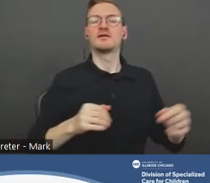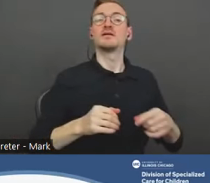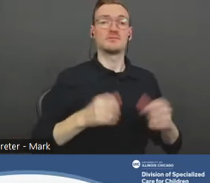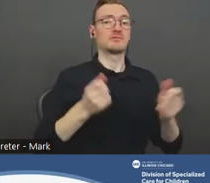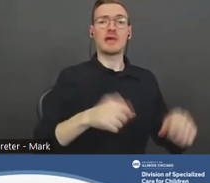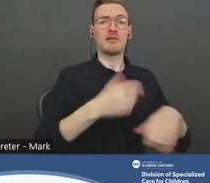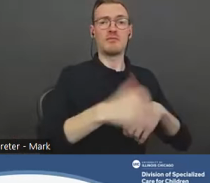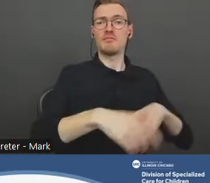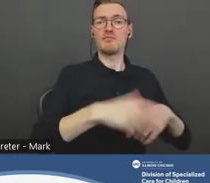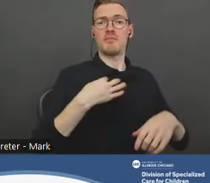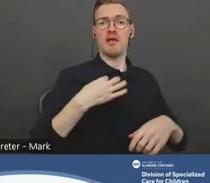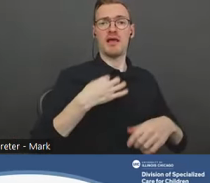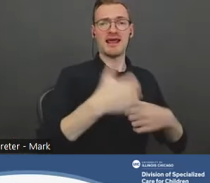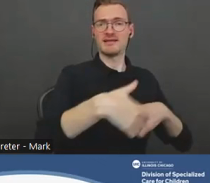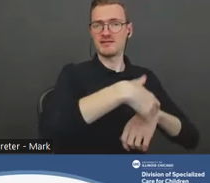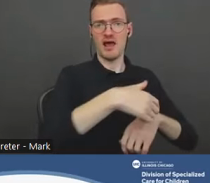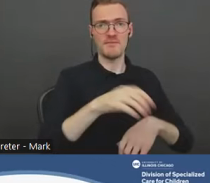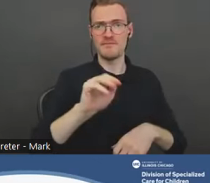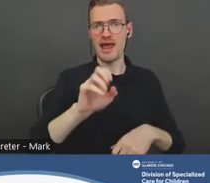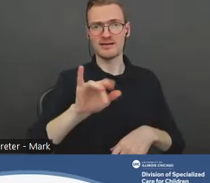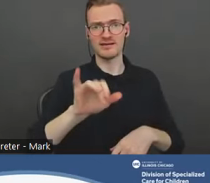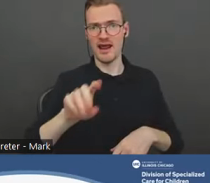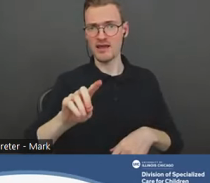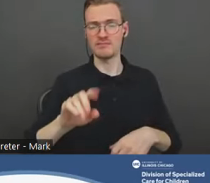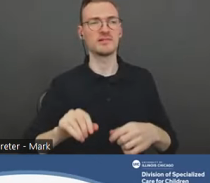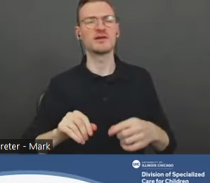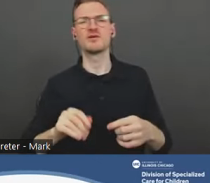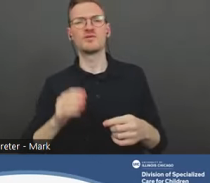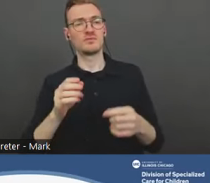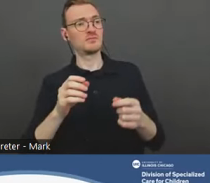go and apply and we're going to talk about how you apply or where you can go to apply,